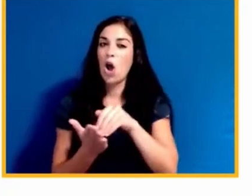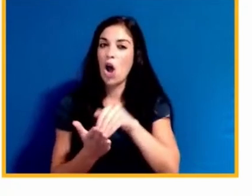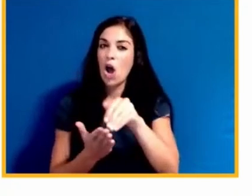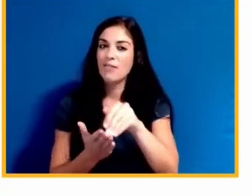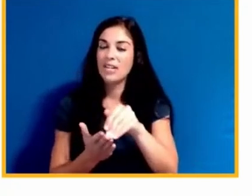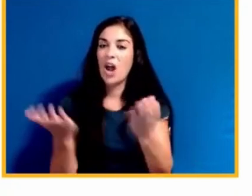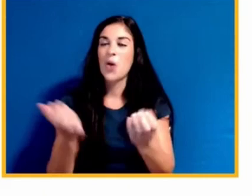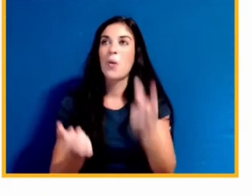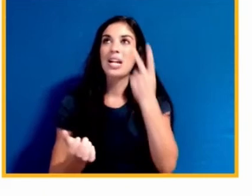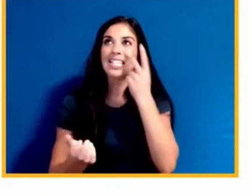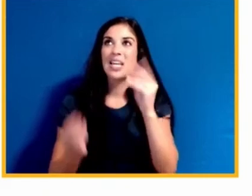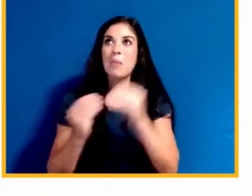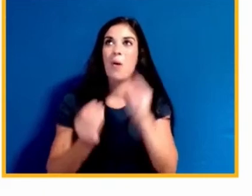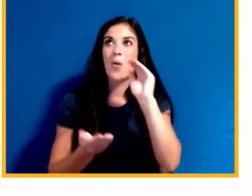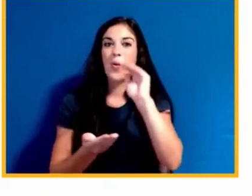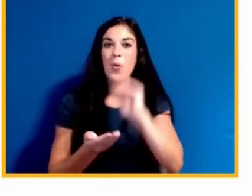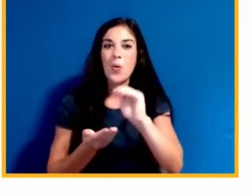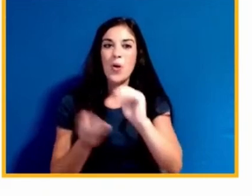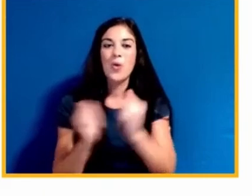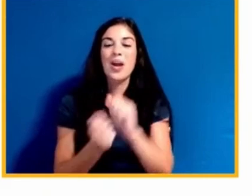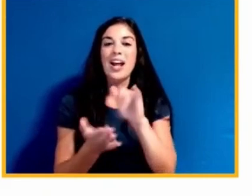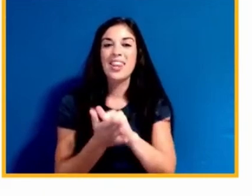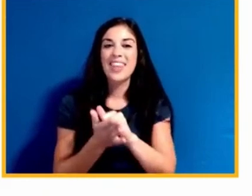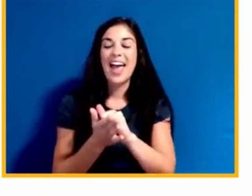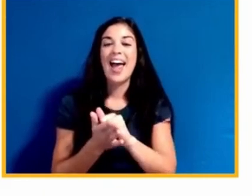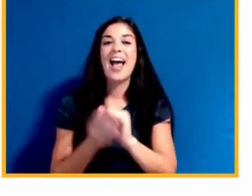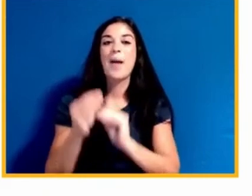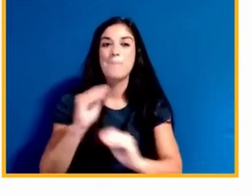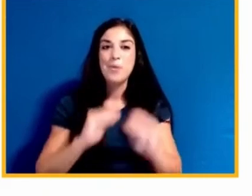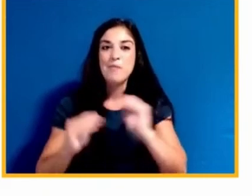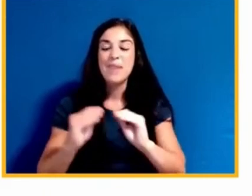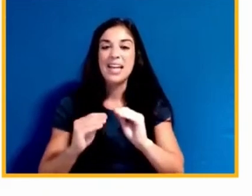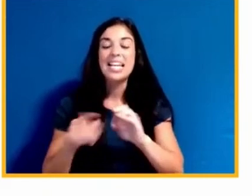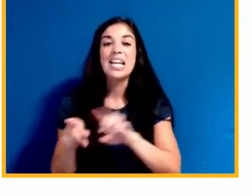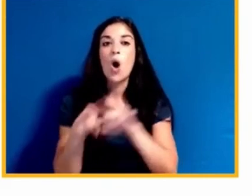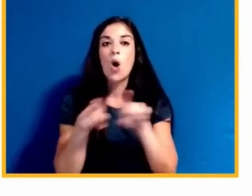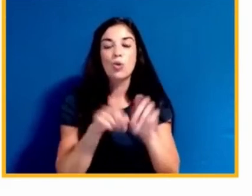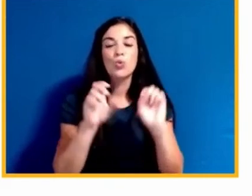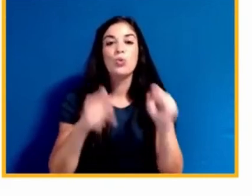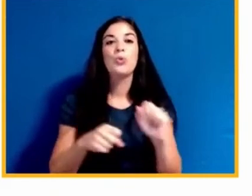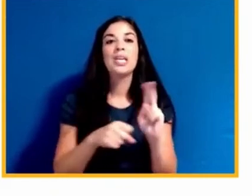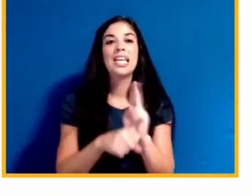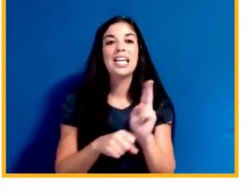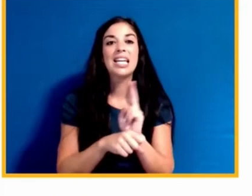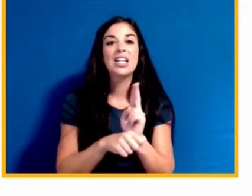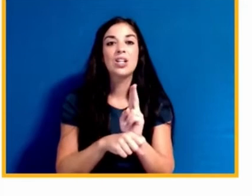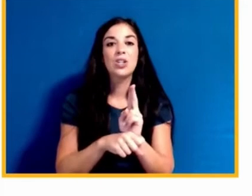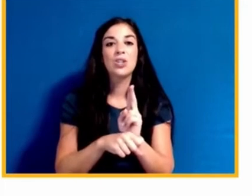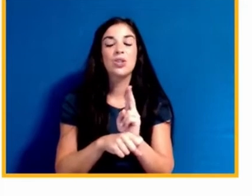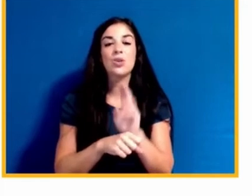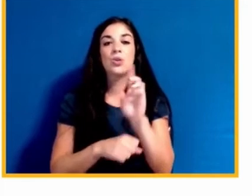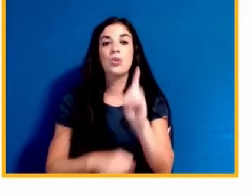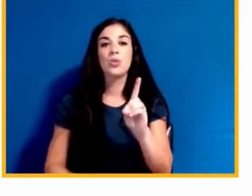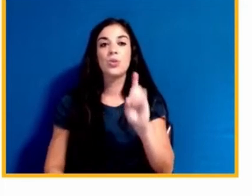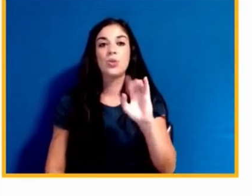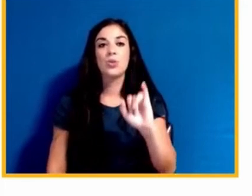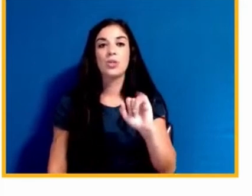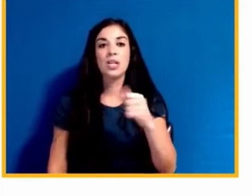of see a little bit more dynamic with that movement, find other ways to kind of really utilize the, the digitigrade legs and I know that's a challenge,